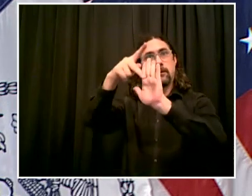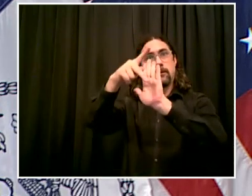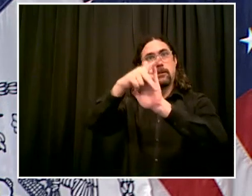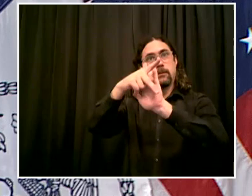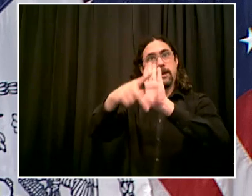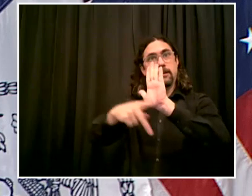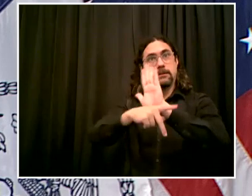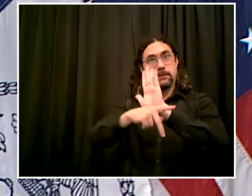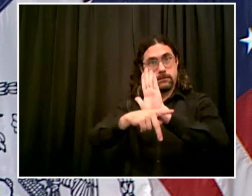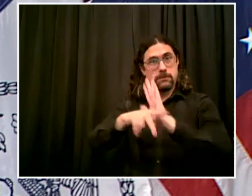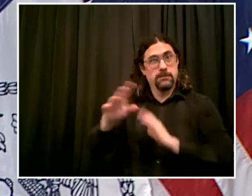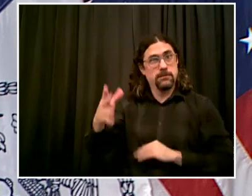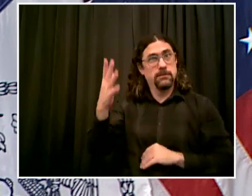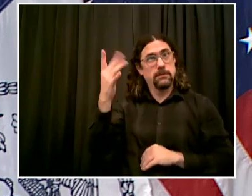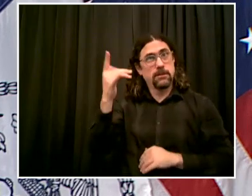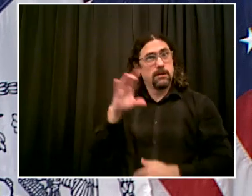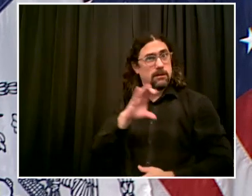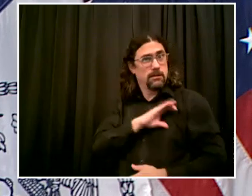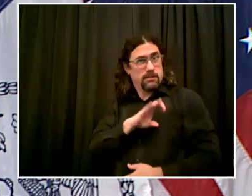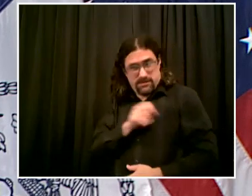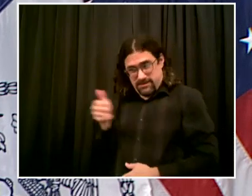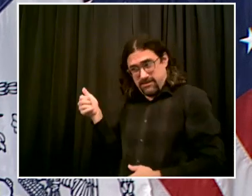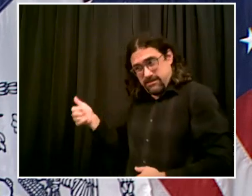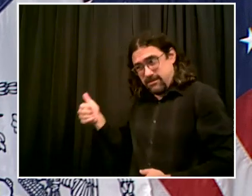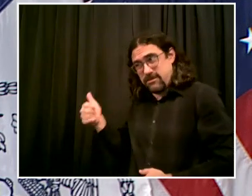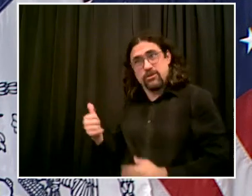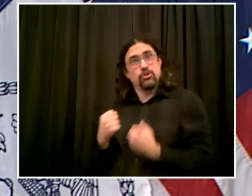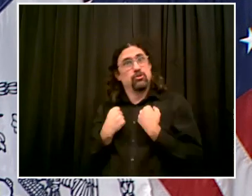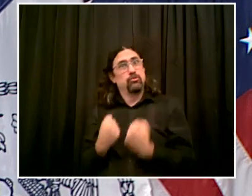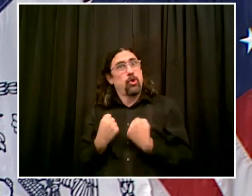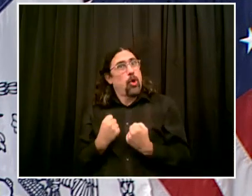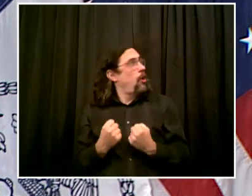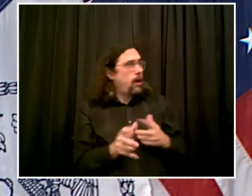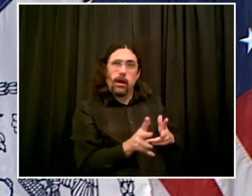IT TURNS T,OU ACCORDING TO THE PATROL GUIDE, AN